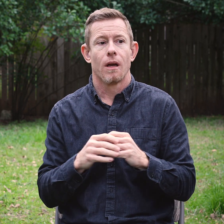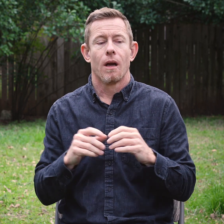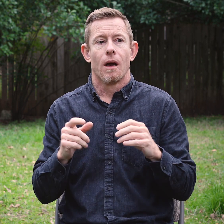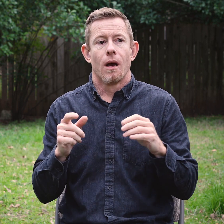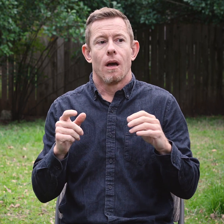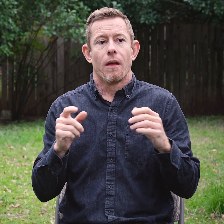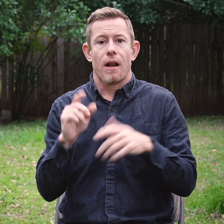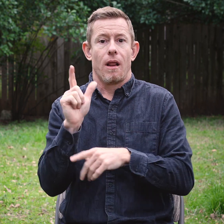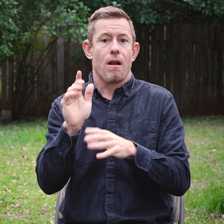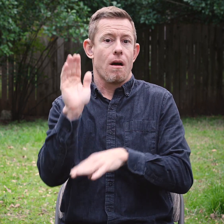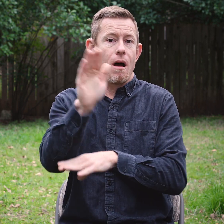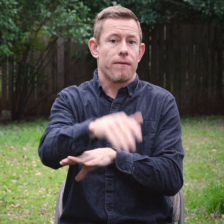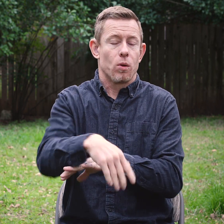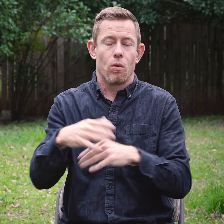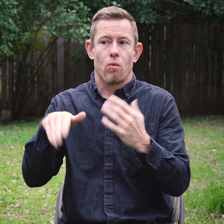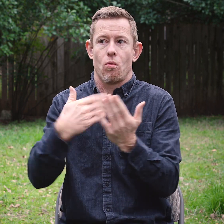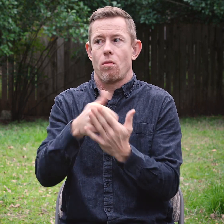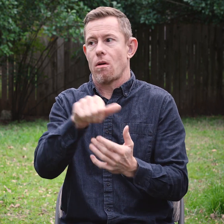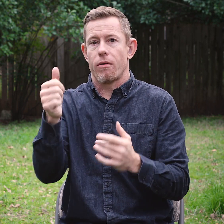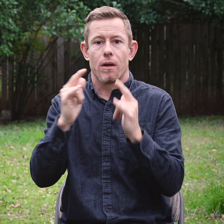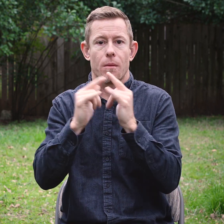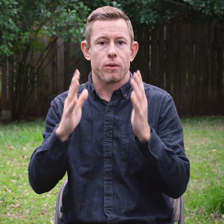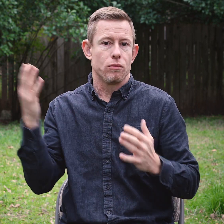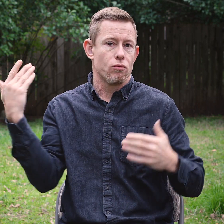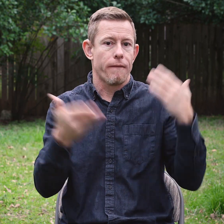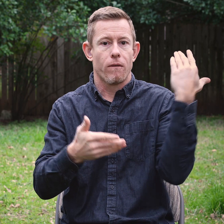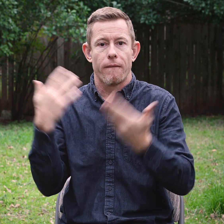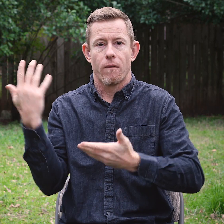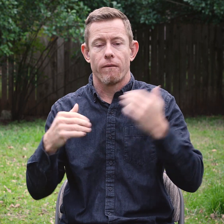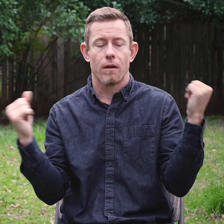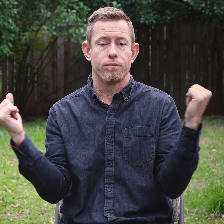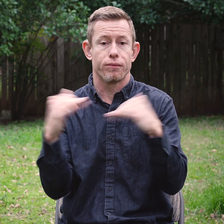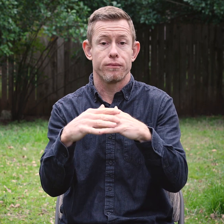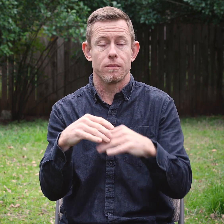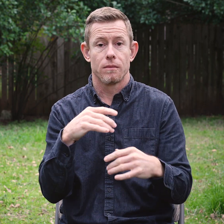I was the first to arrive at the campground. Eventually, all of the other campers arrived.